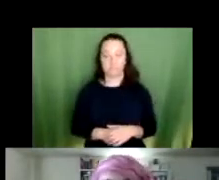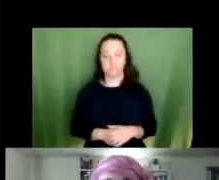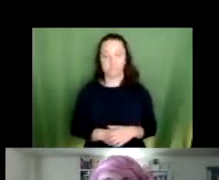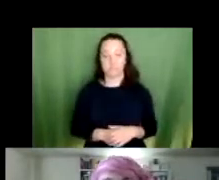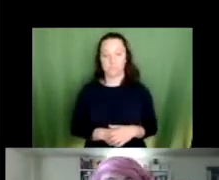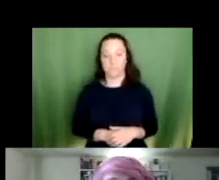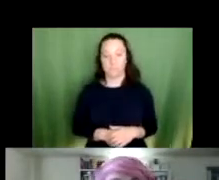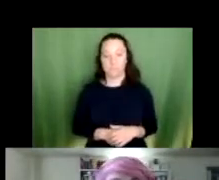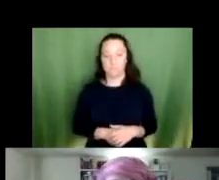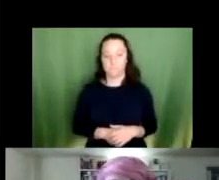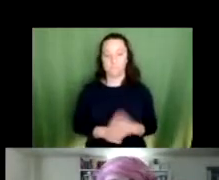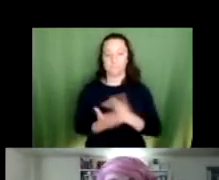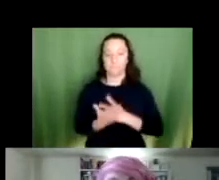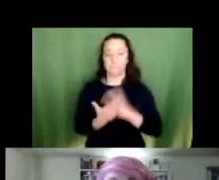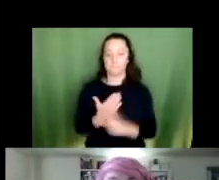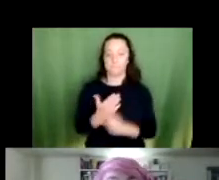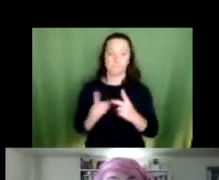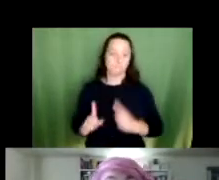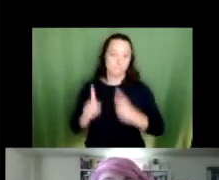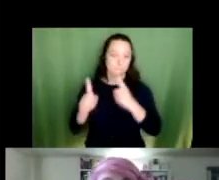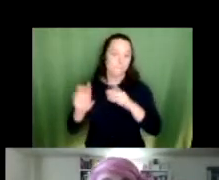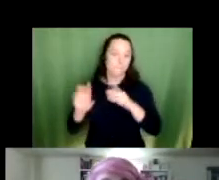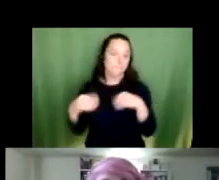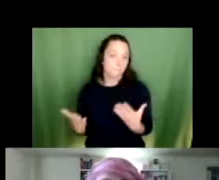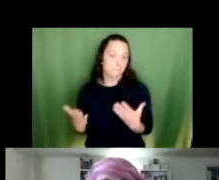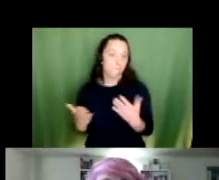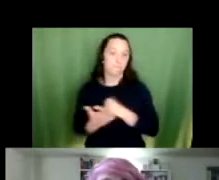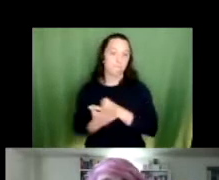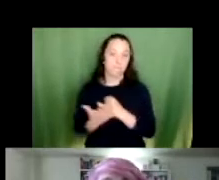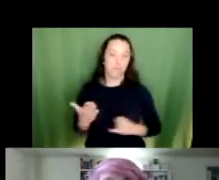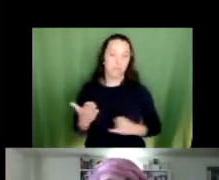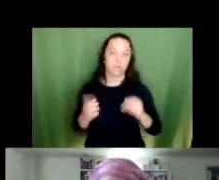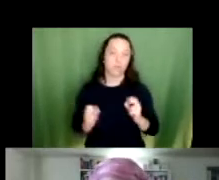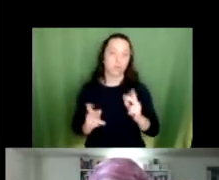The program’s mission is to provide theater arts opportunities for all young people.